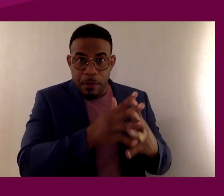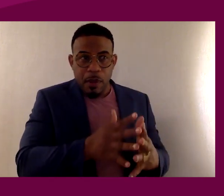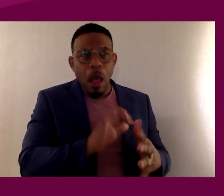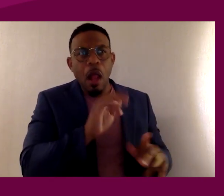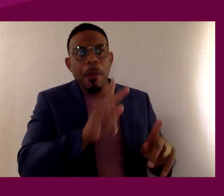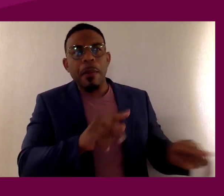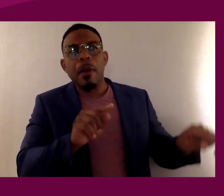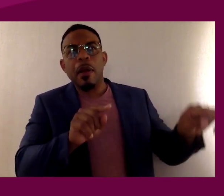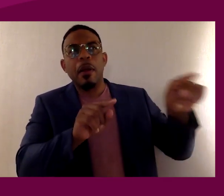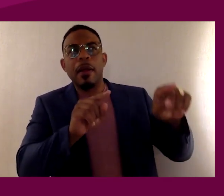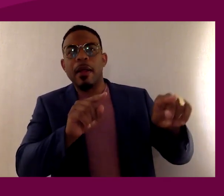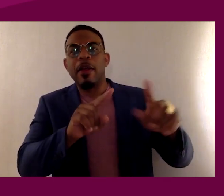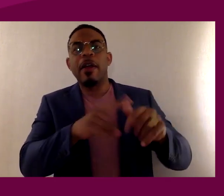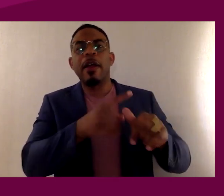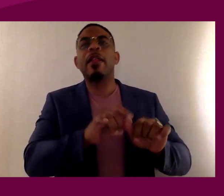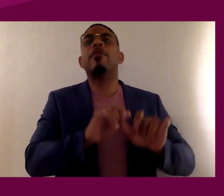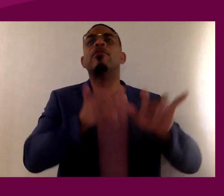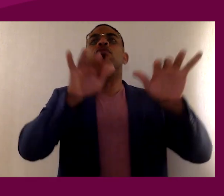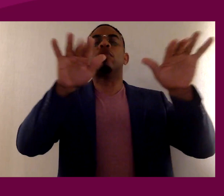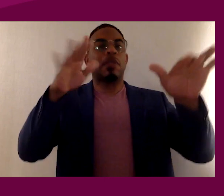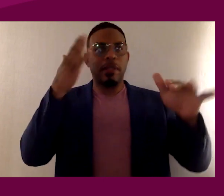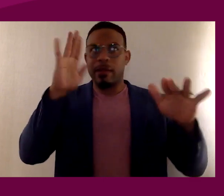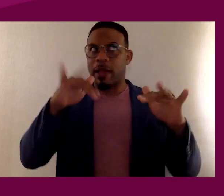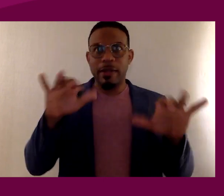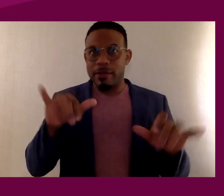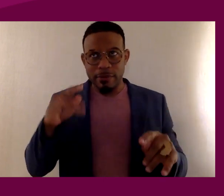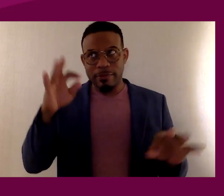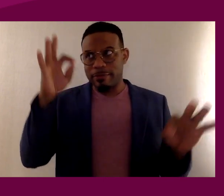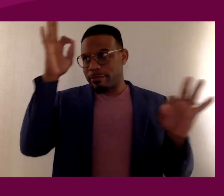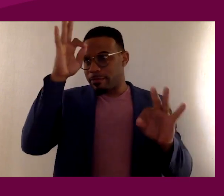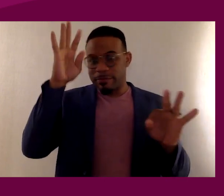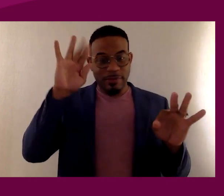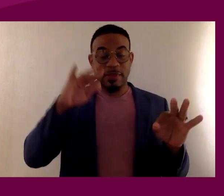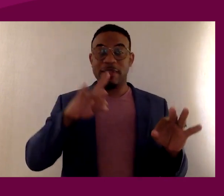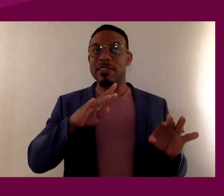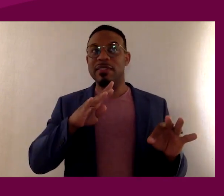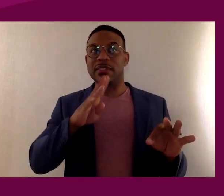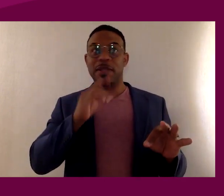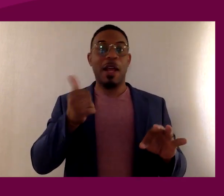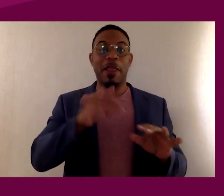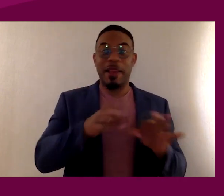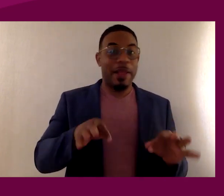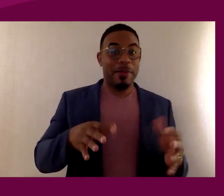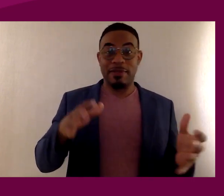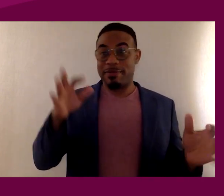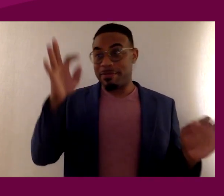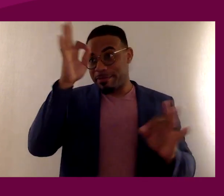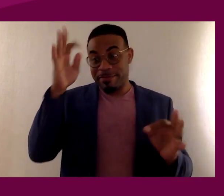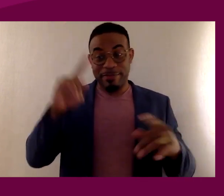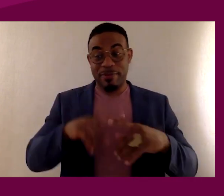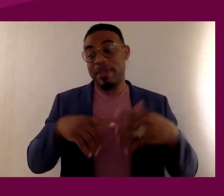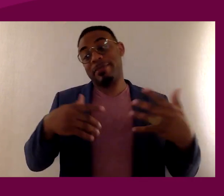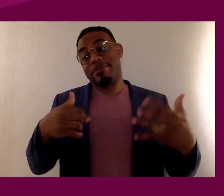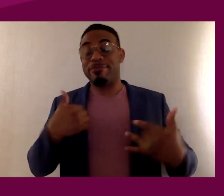that to other people in other countries. Didn't know how to do it, didn't speak other languages,